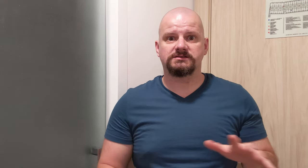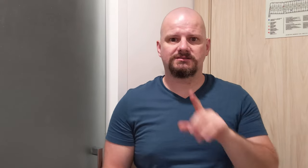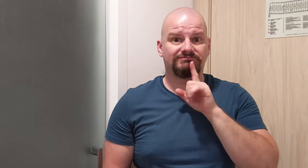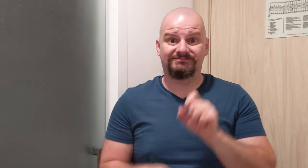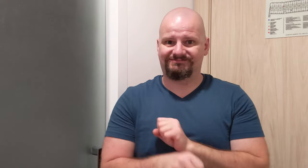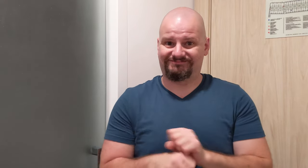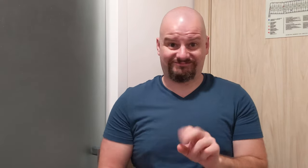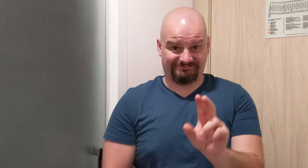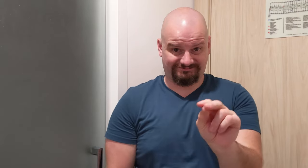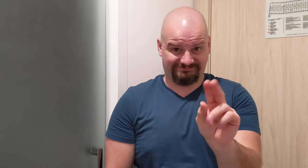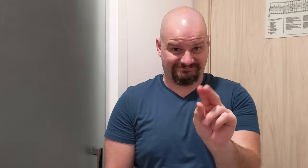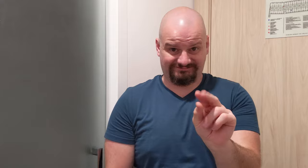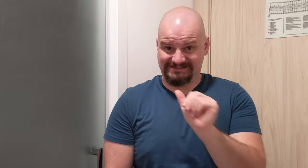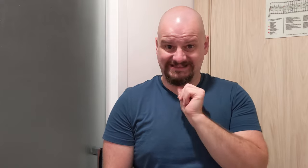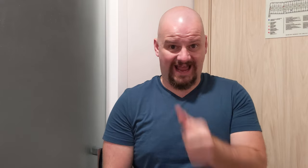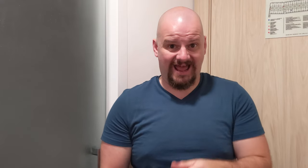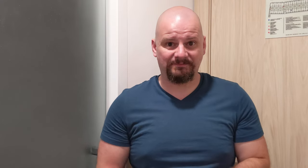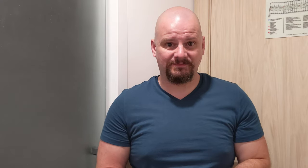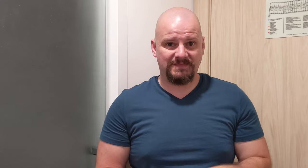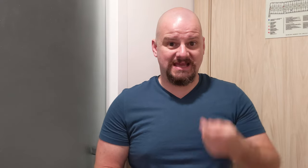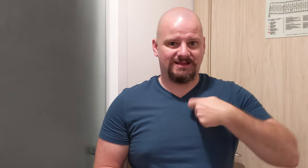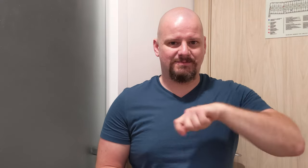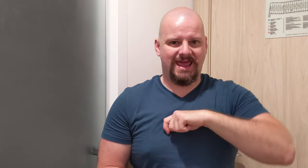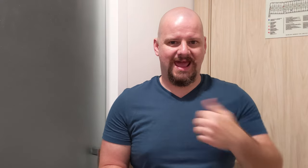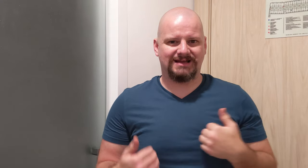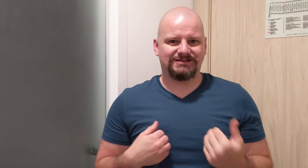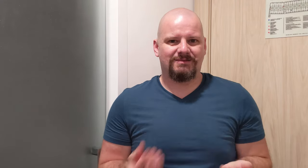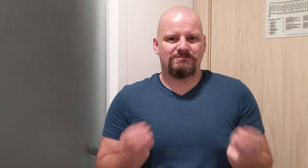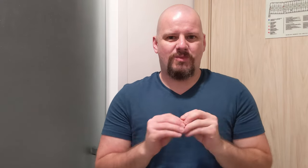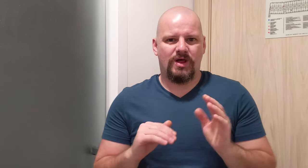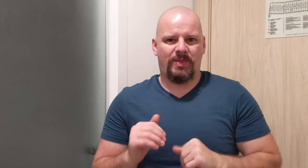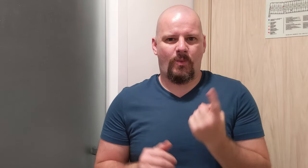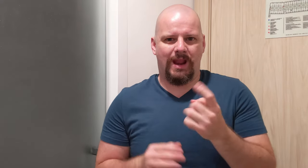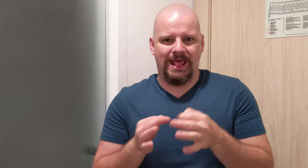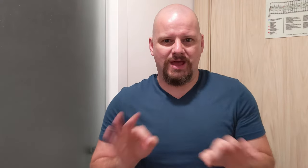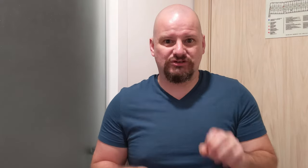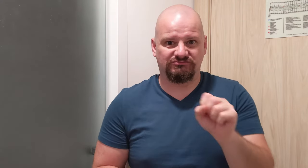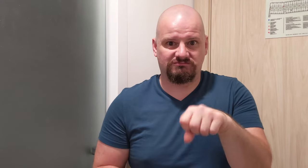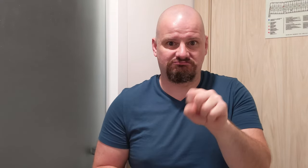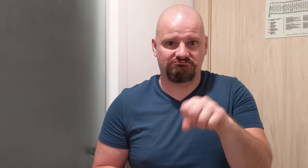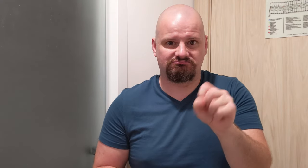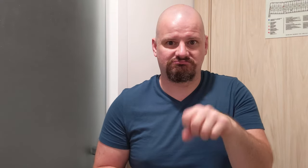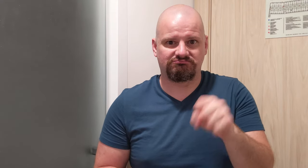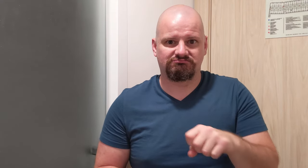Nope, that is not true. Spain indeed has more than one language.